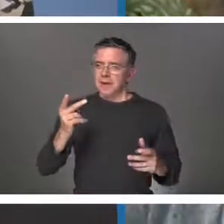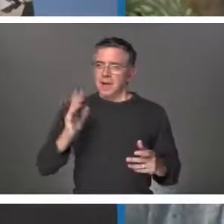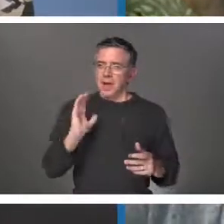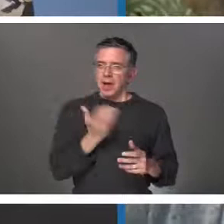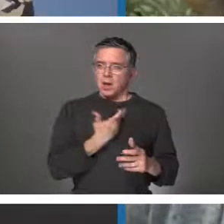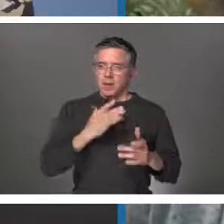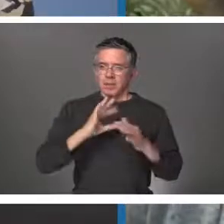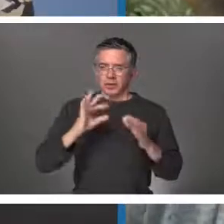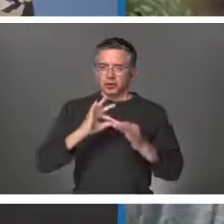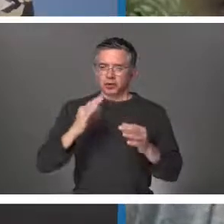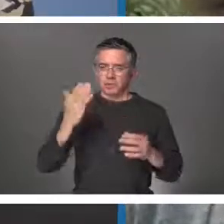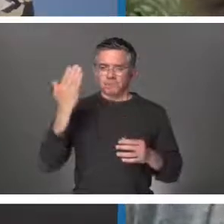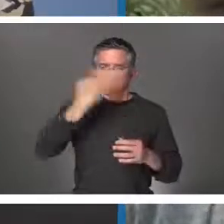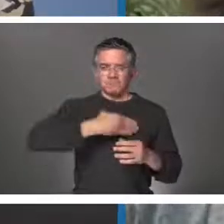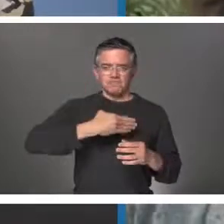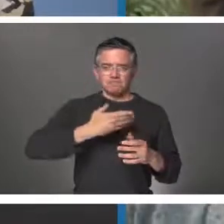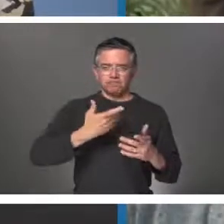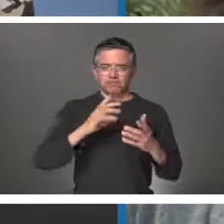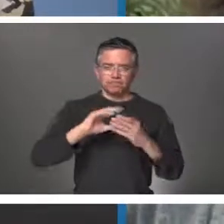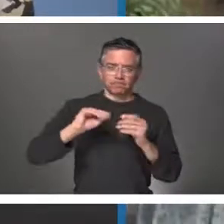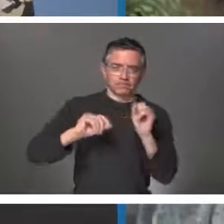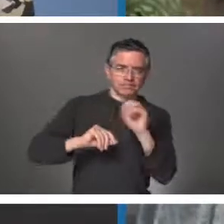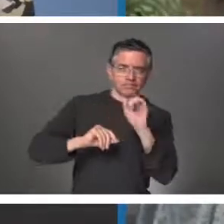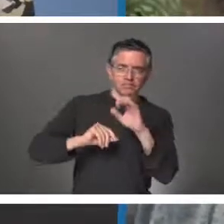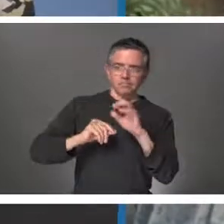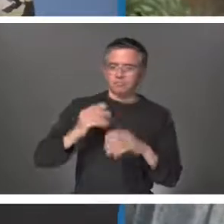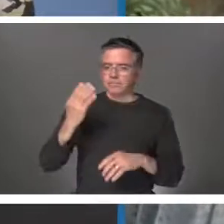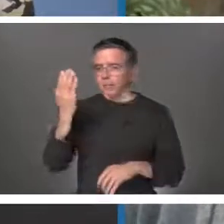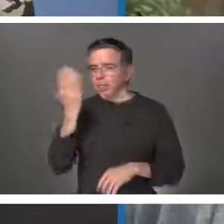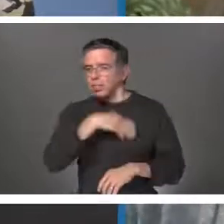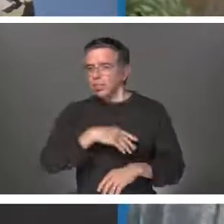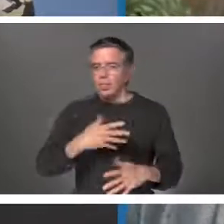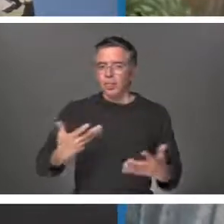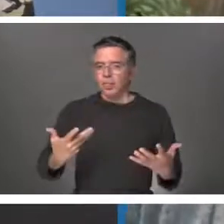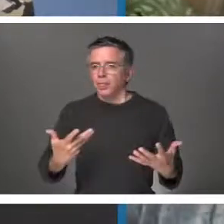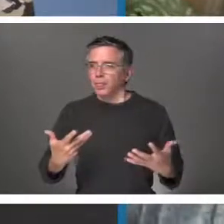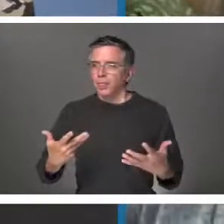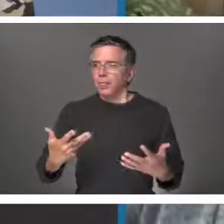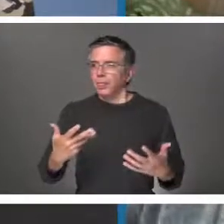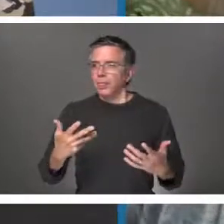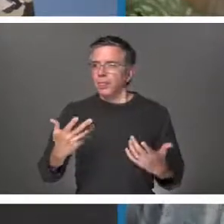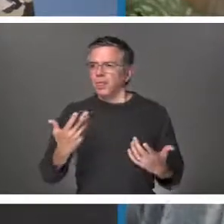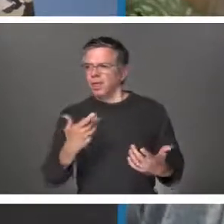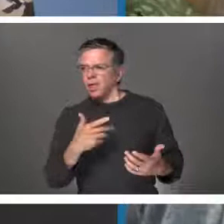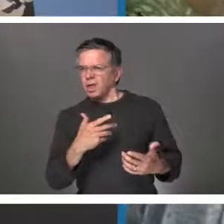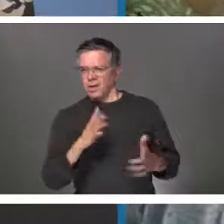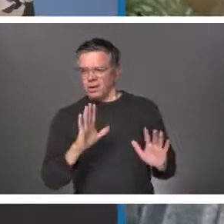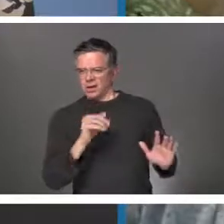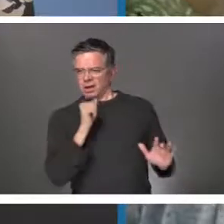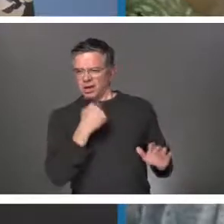some of the next steps, but I think that we also need to think about how we actually go to communities,